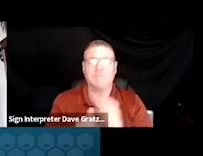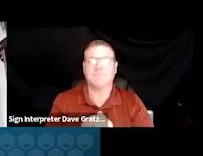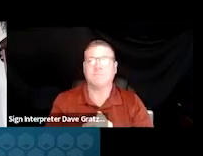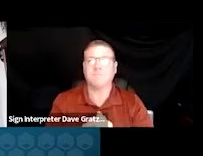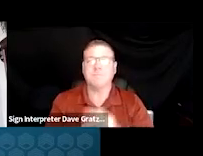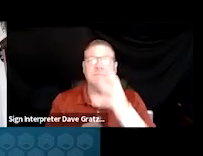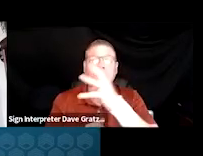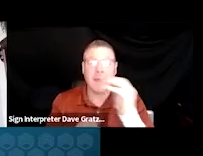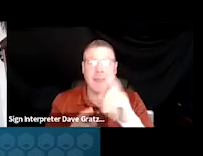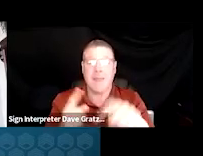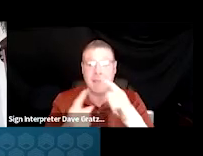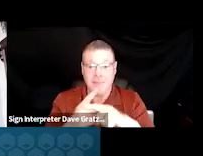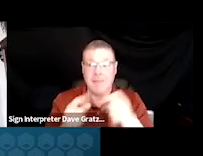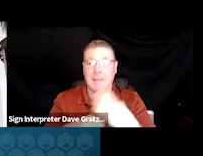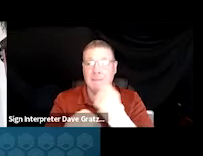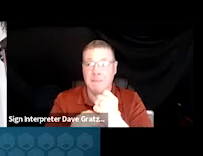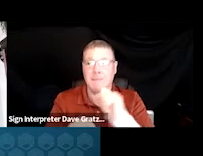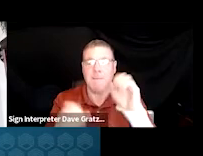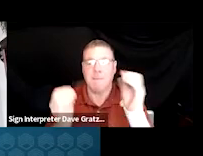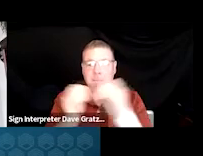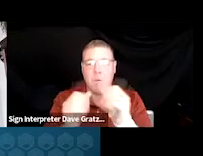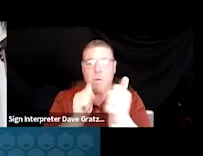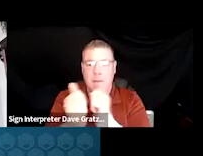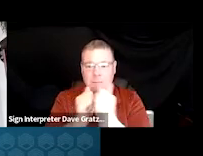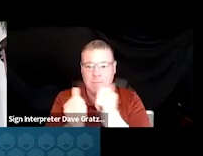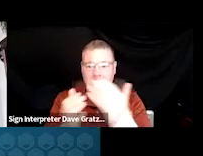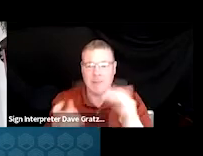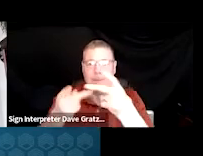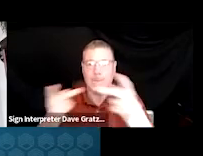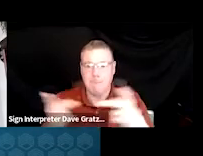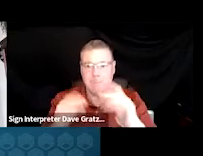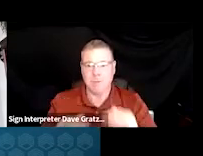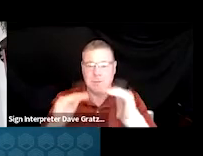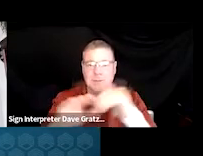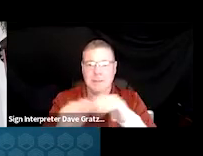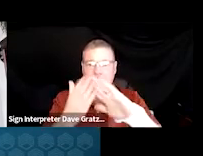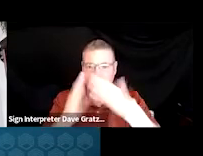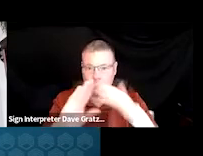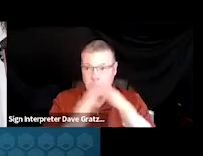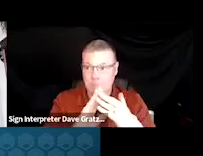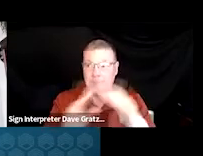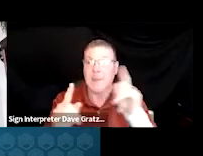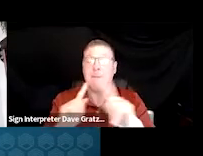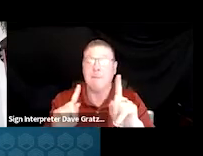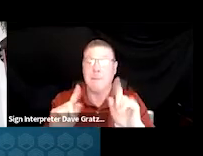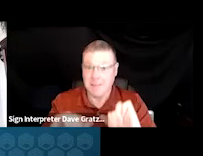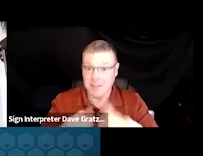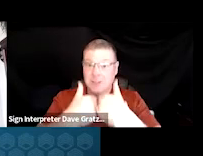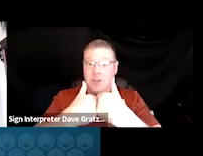And then making sure that we were within like positions in our community. But you know, the challenge is, as I said before,